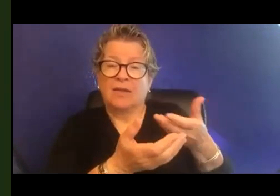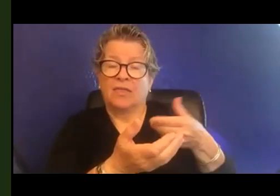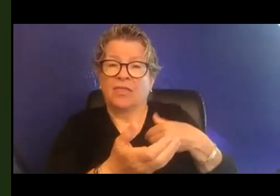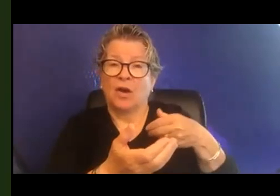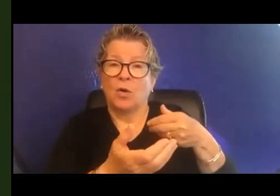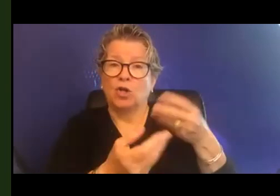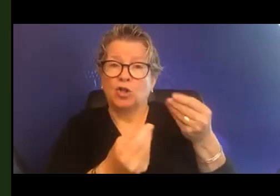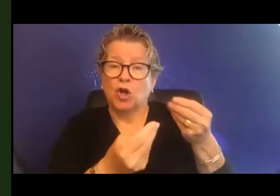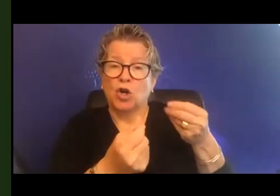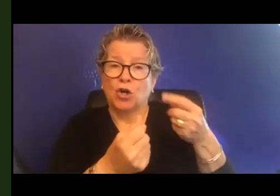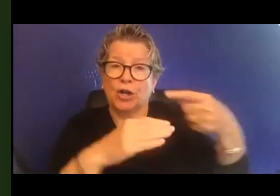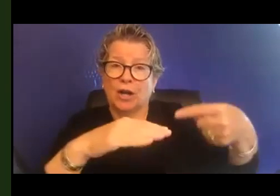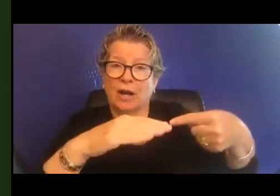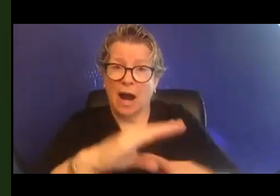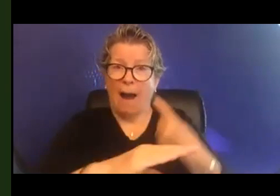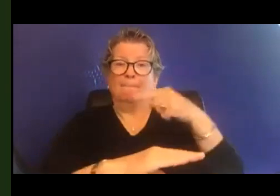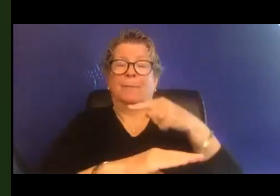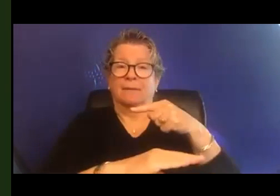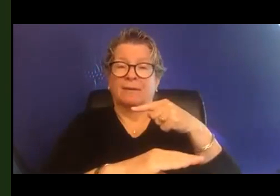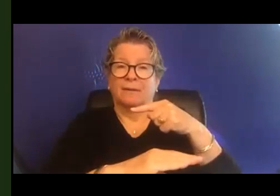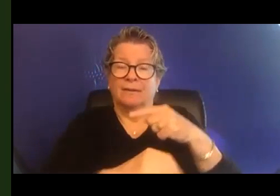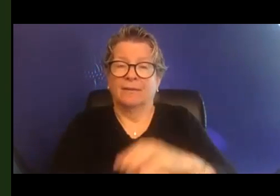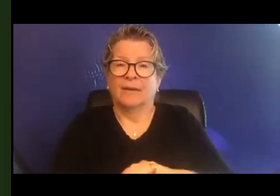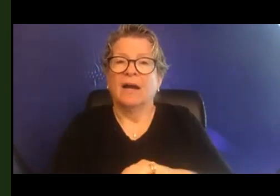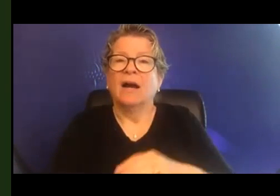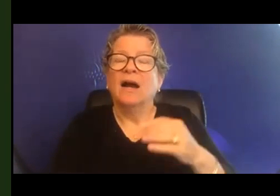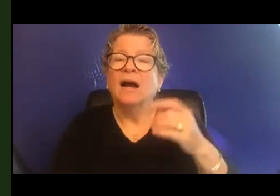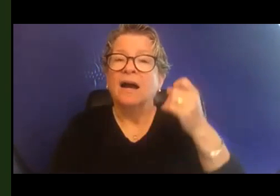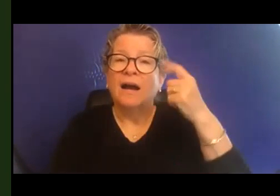where the soil and the drilling fluid are separated apart and